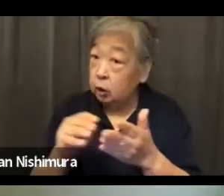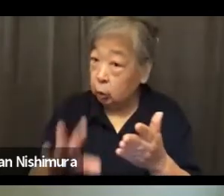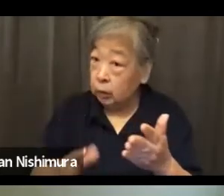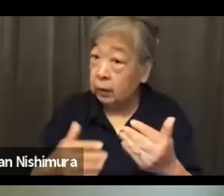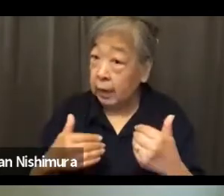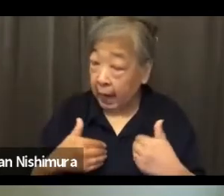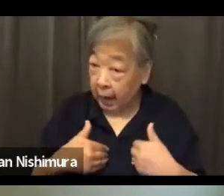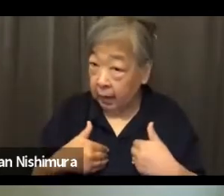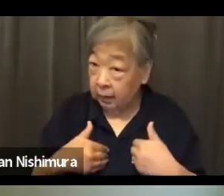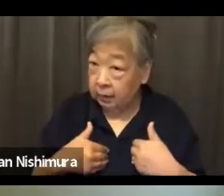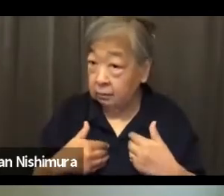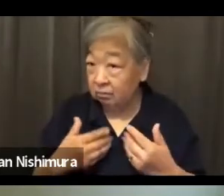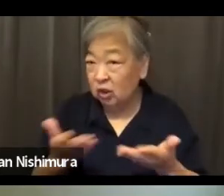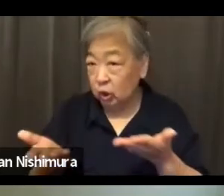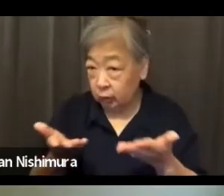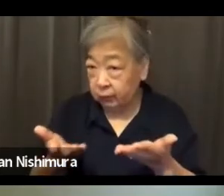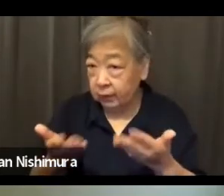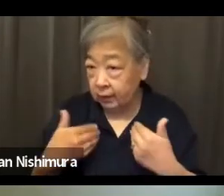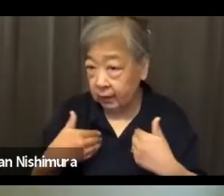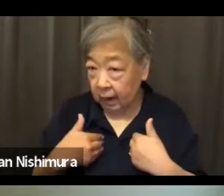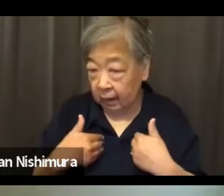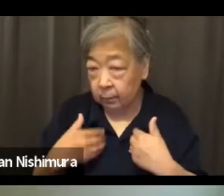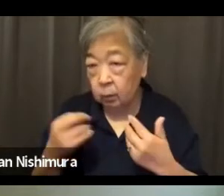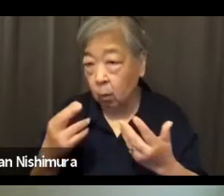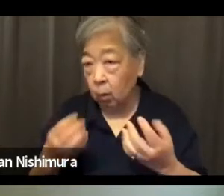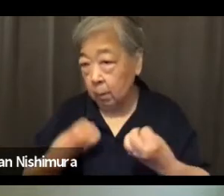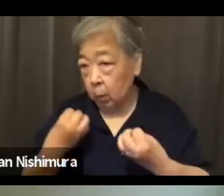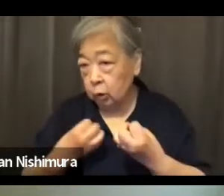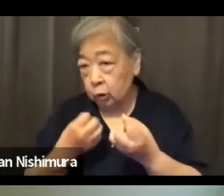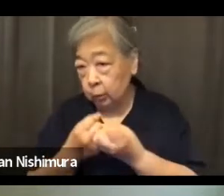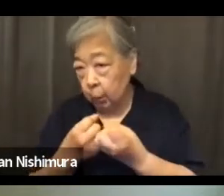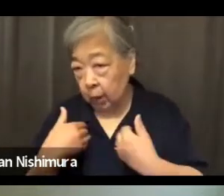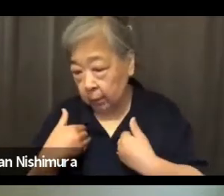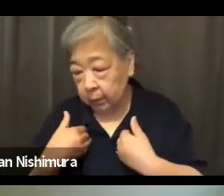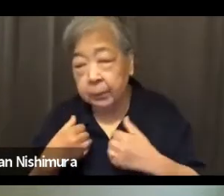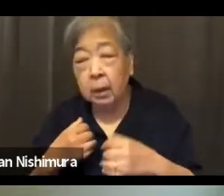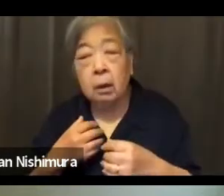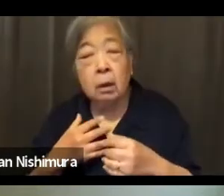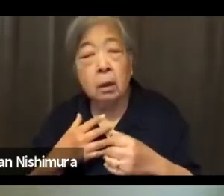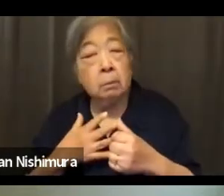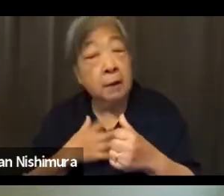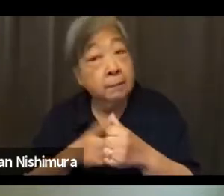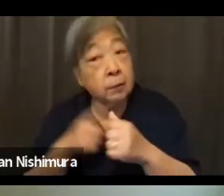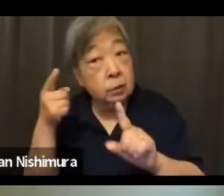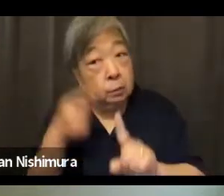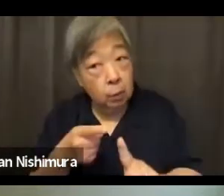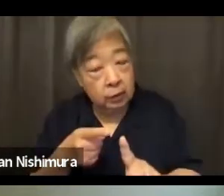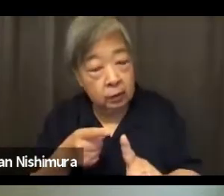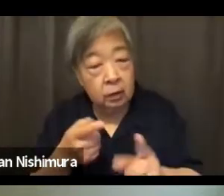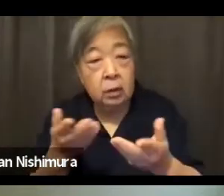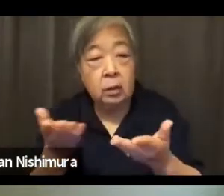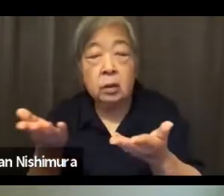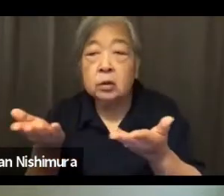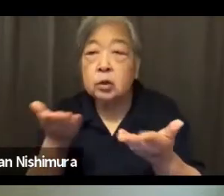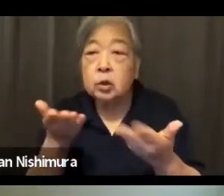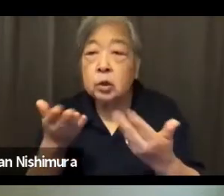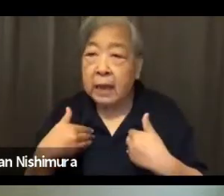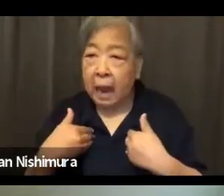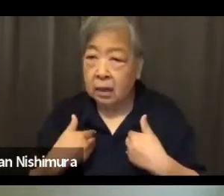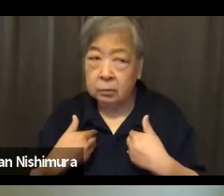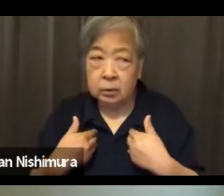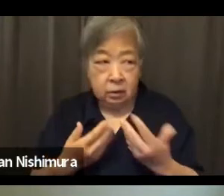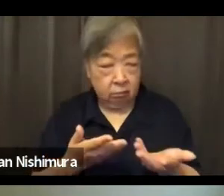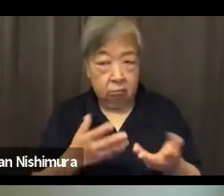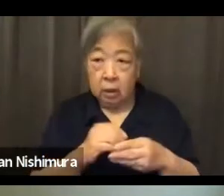So my first point is going to be that service animals are, in the U.S., they are an absolute